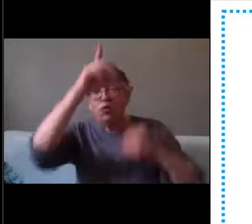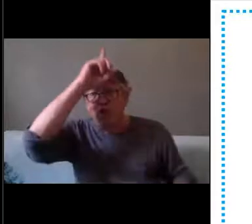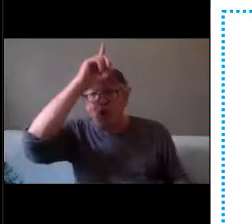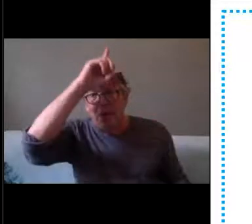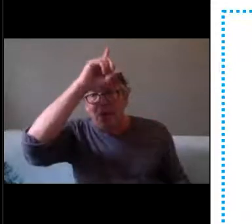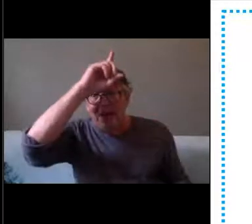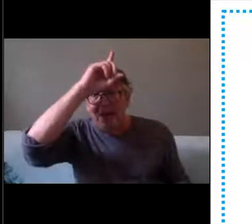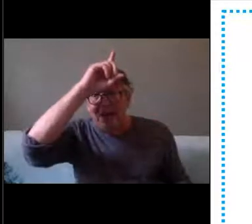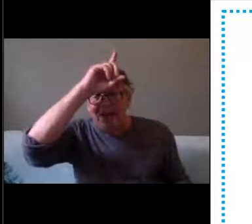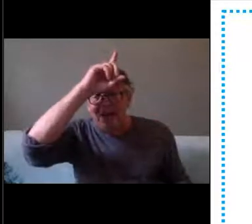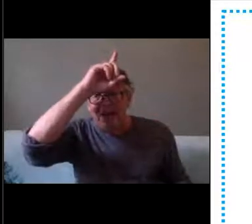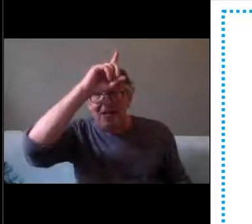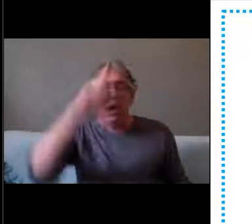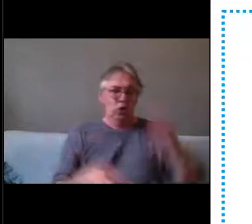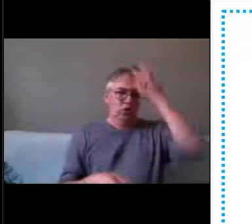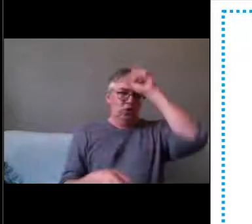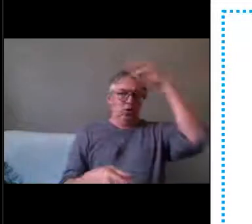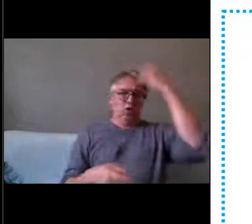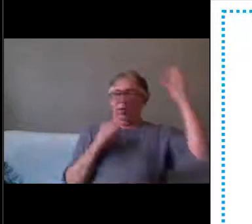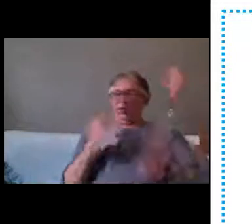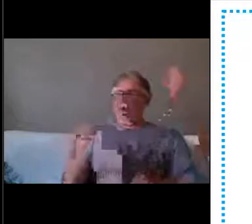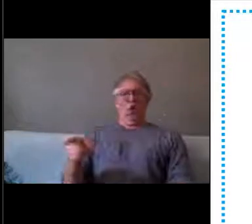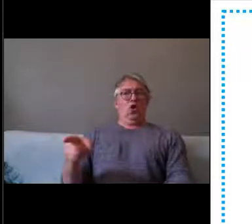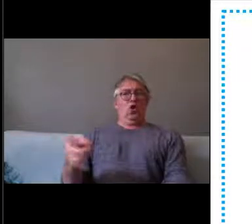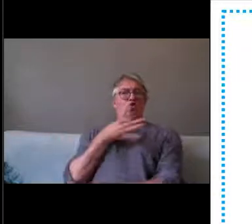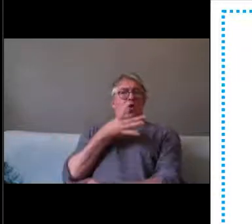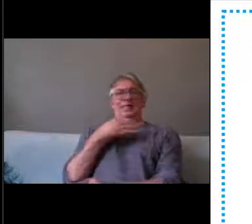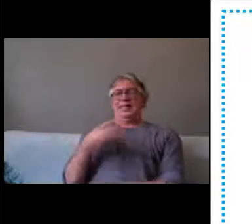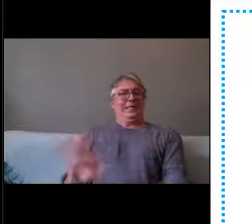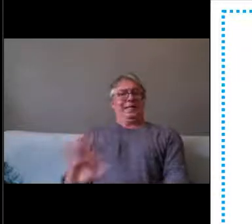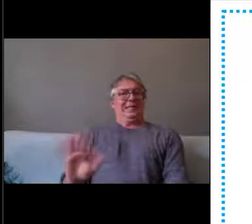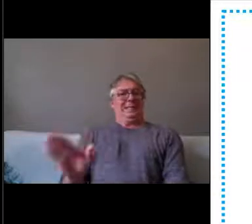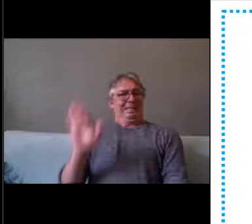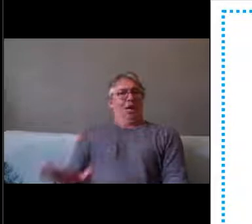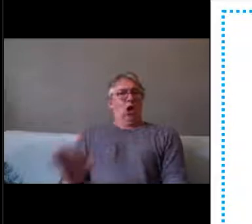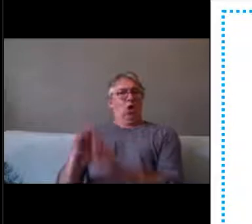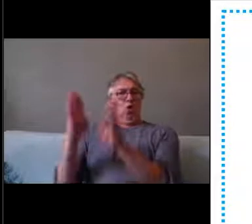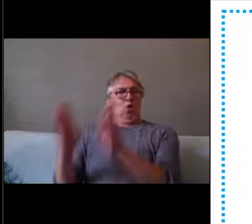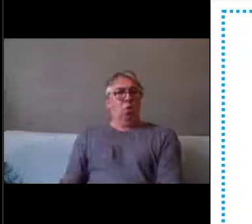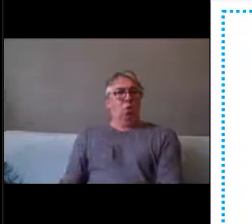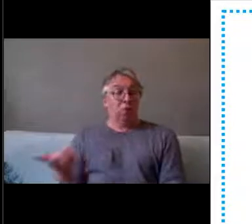they were highly advised to stay at home and not go out